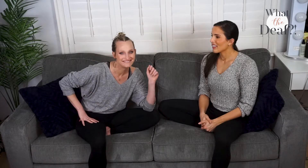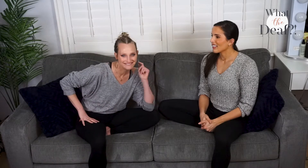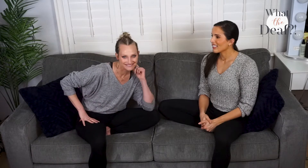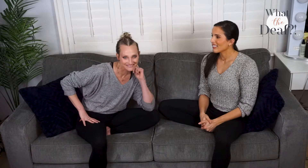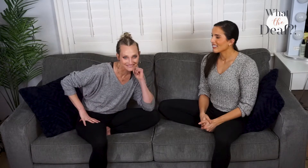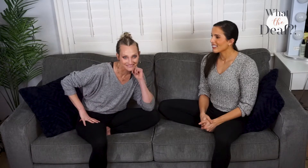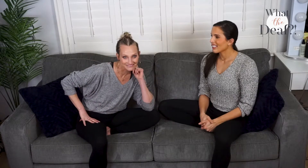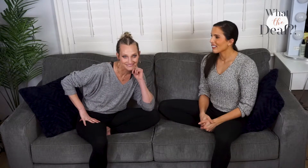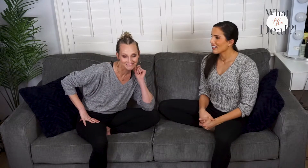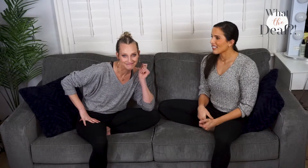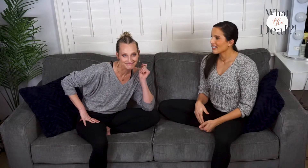So...